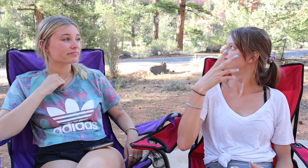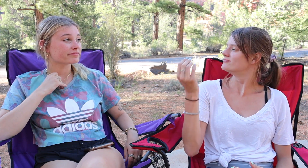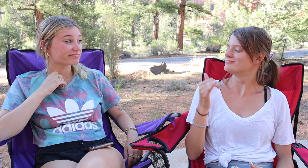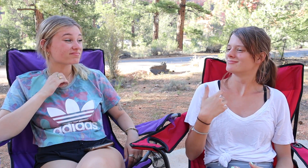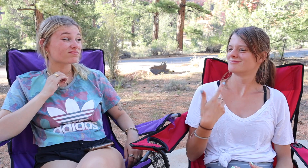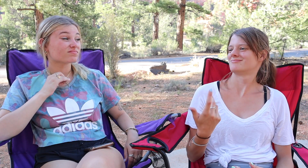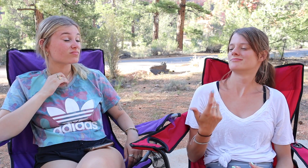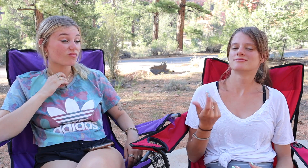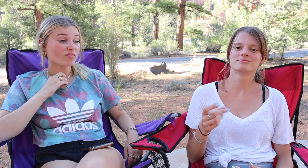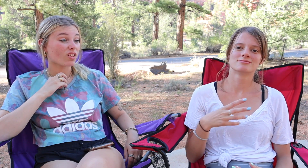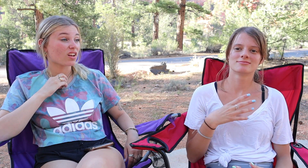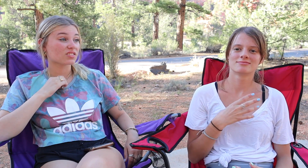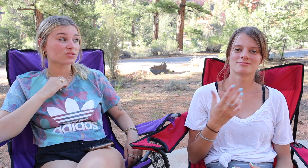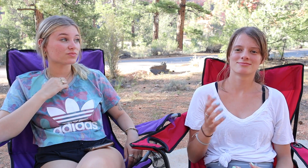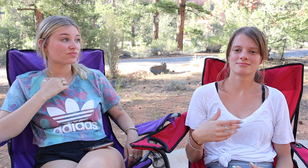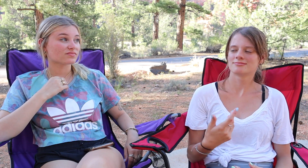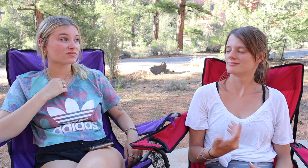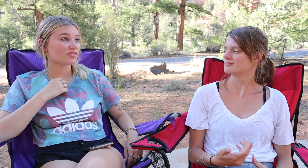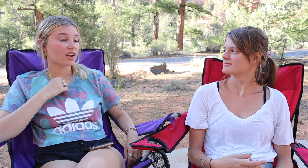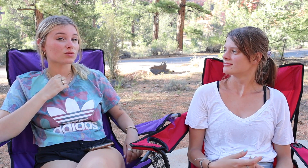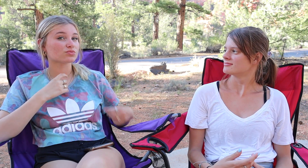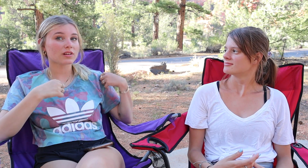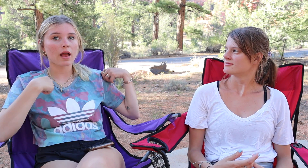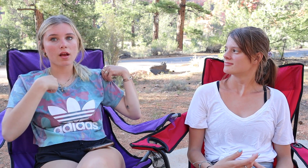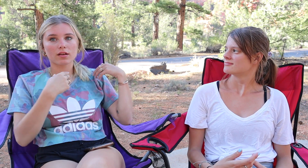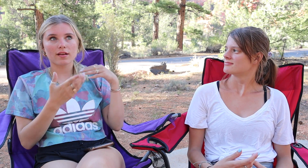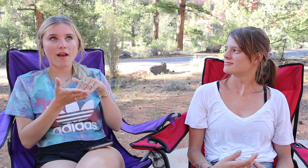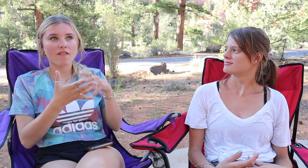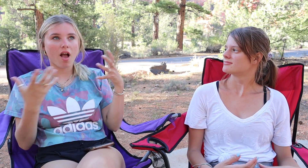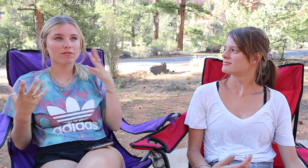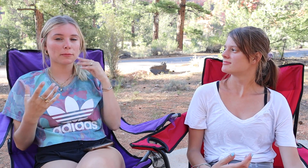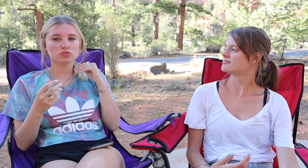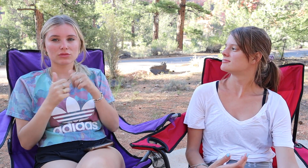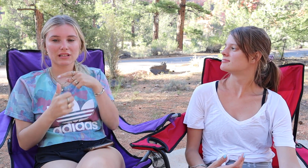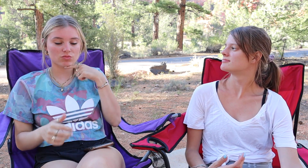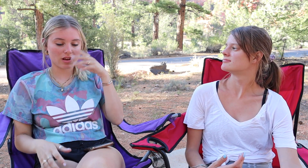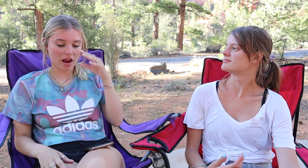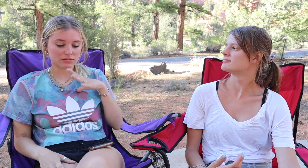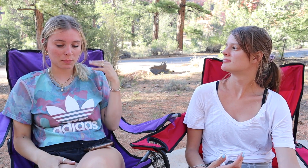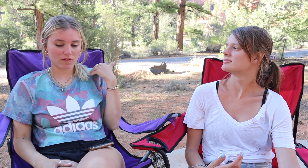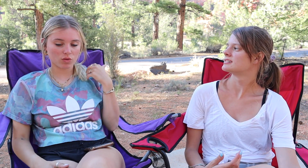I don't appreciate that C: for me personally I had a lot of experiences with hearing guys who I dated/talks